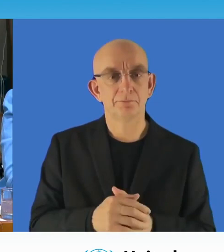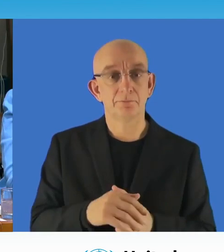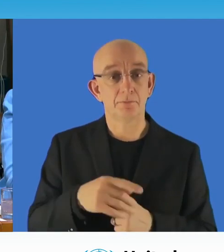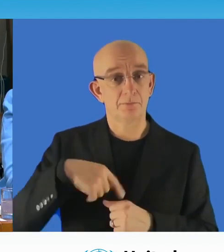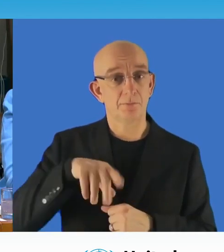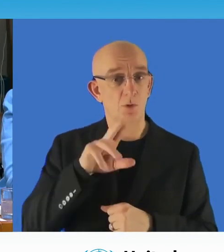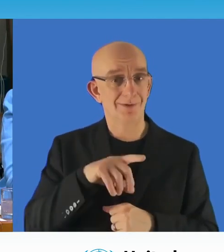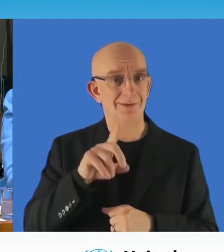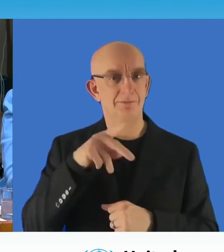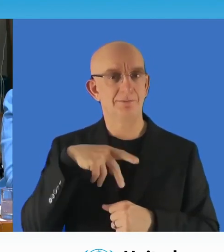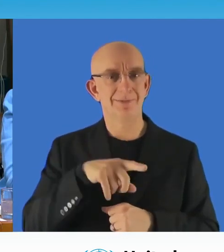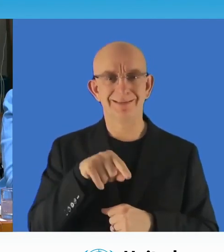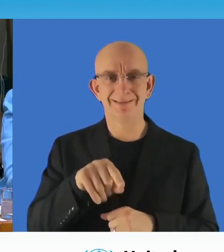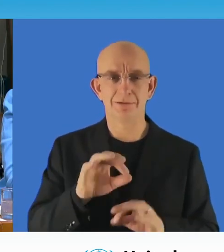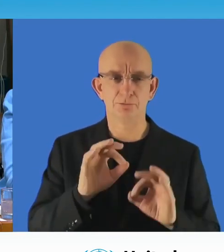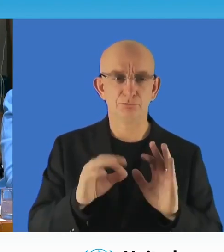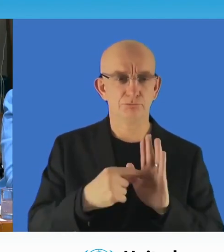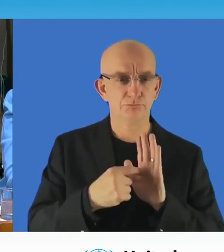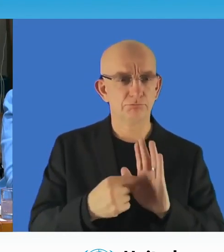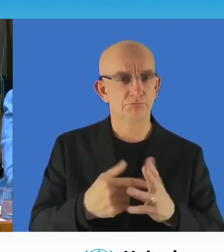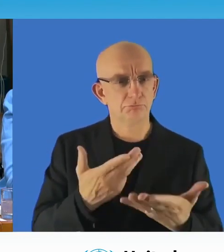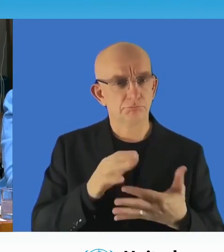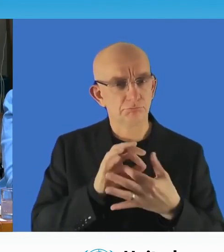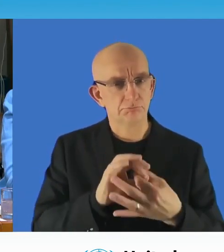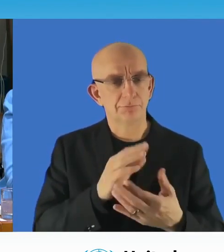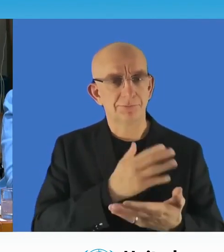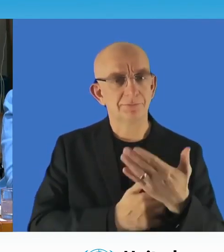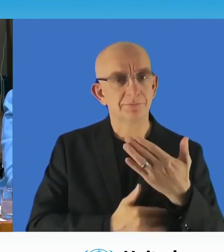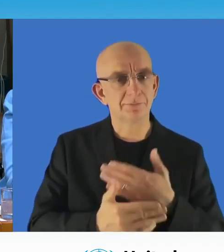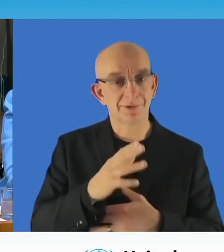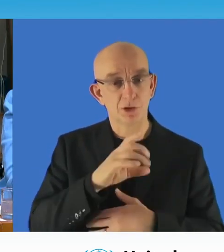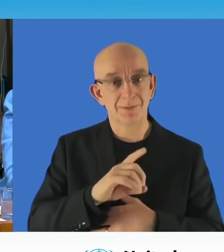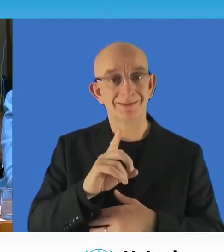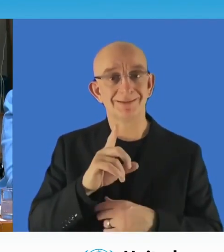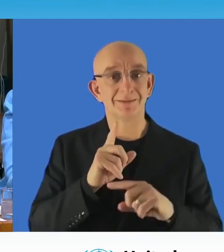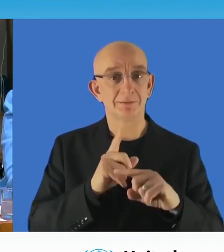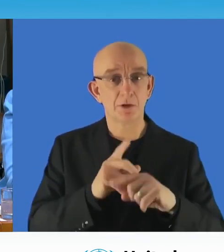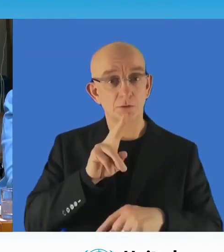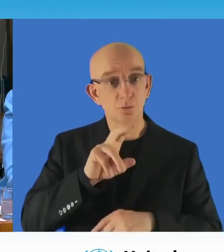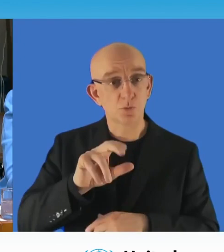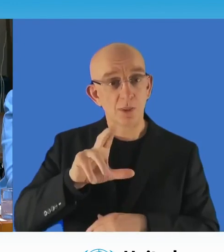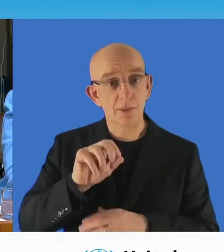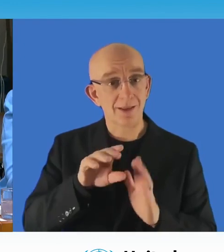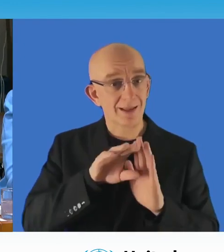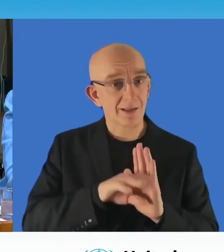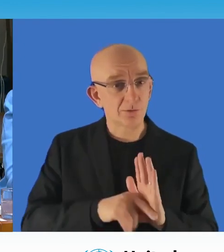in guides in this journey this means ensuring the meaningful engagement and representation